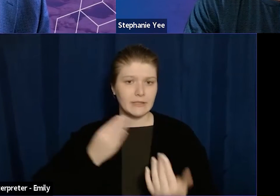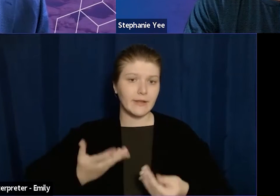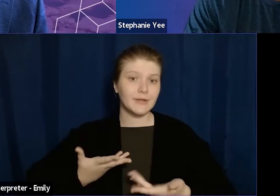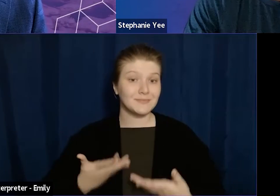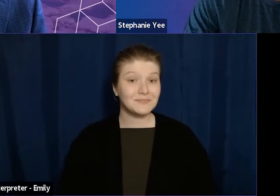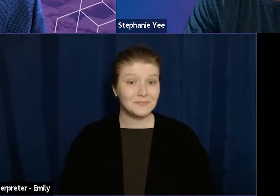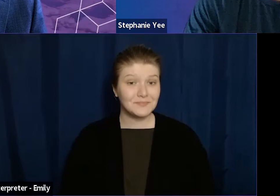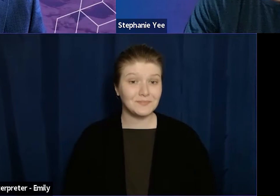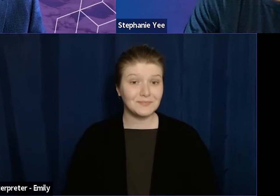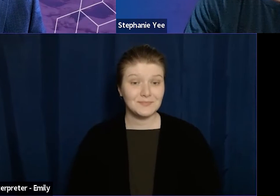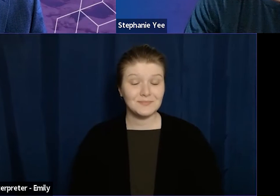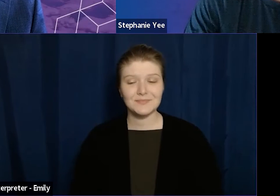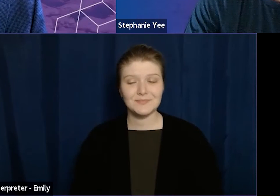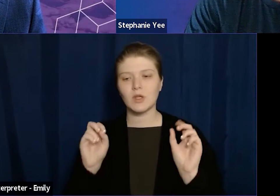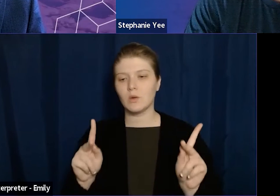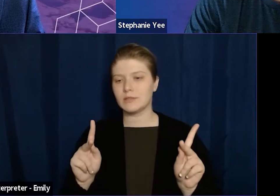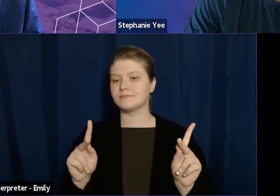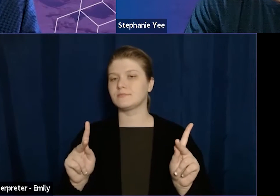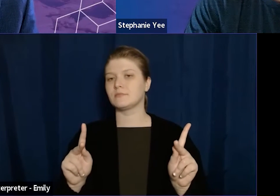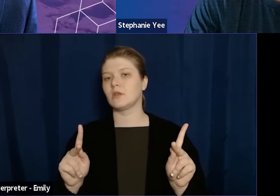Okay. Let's see.